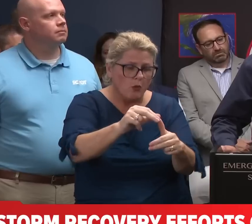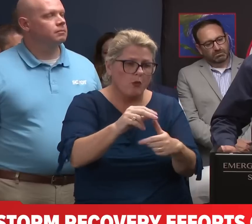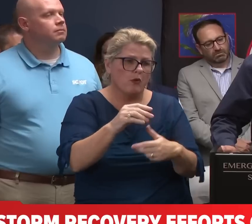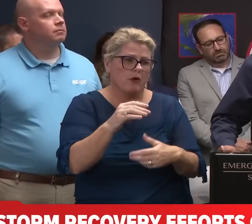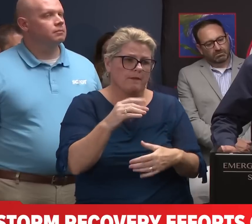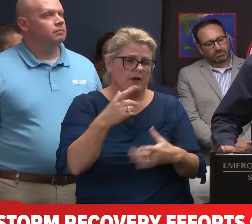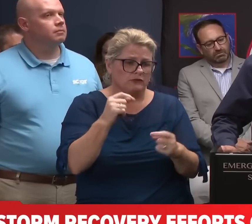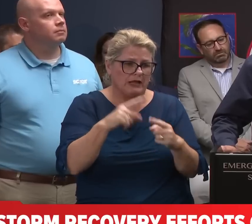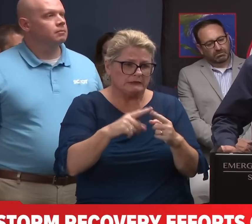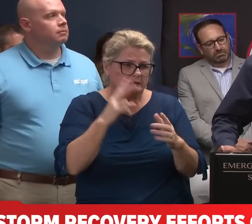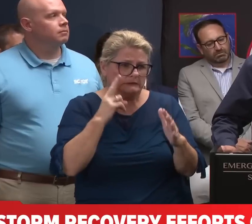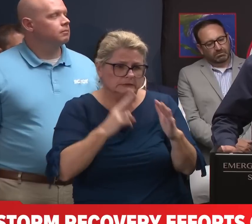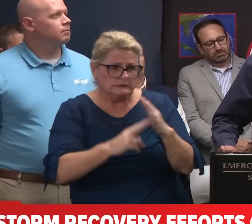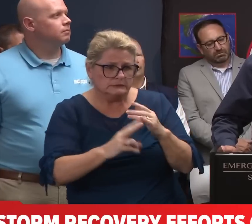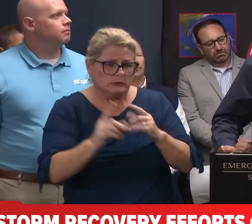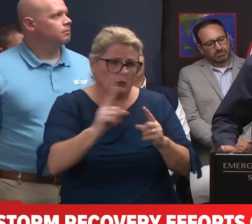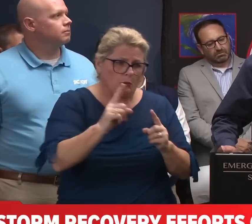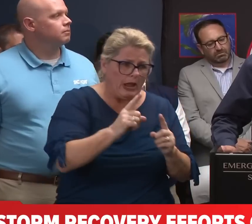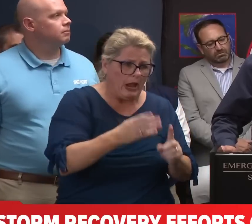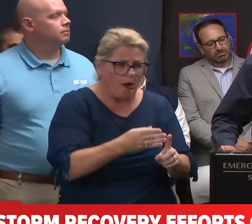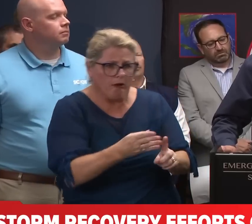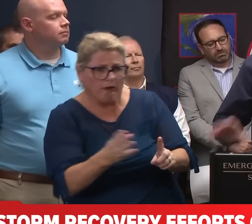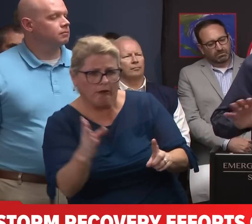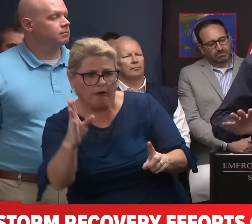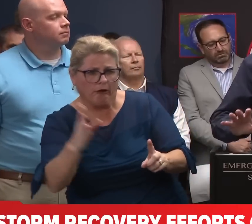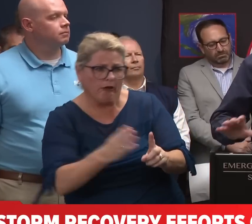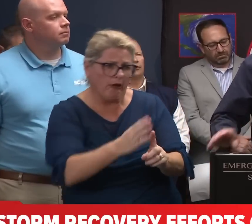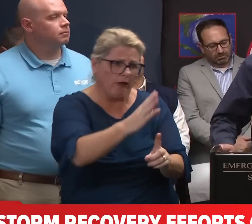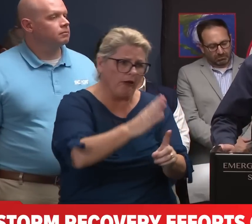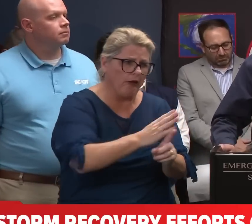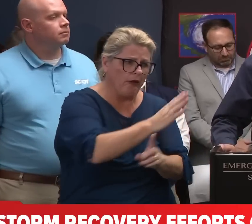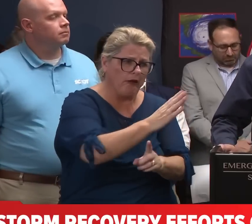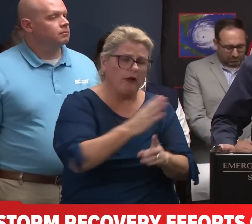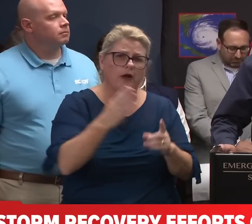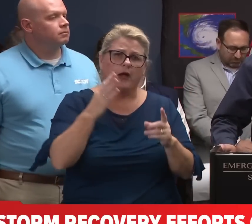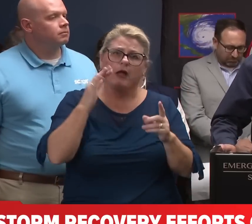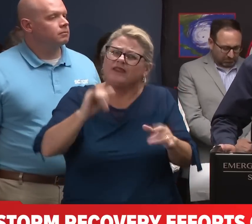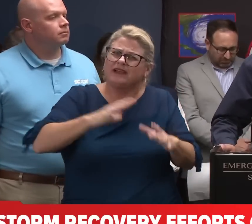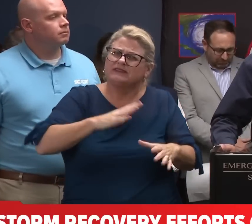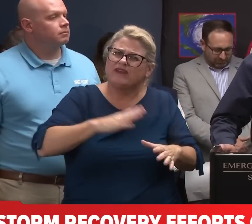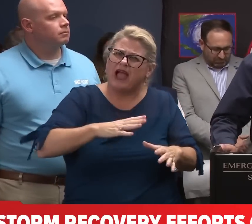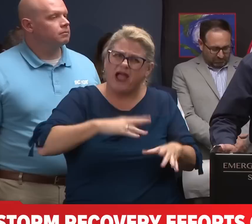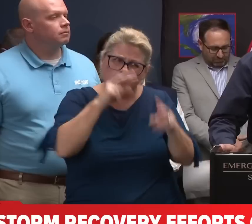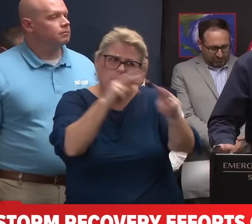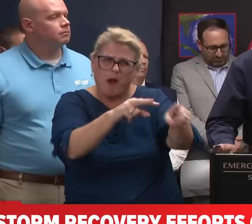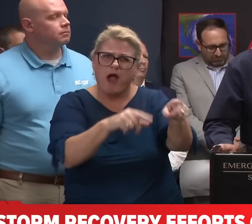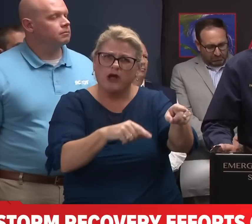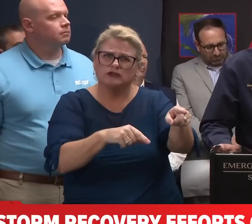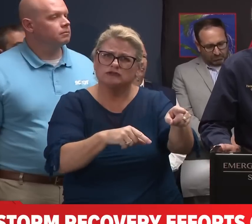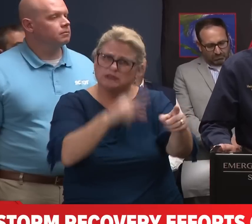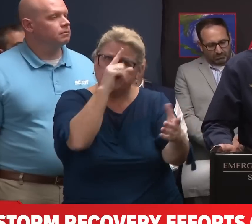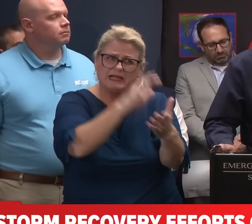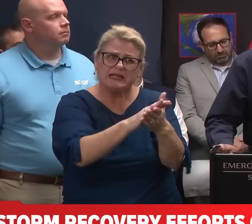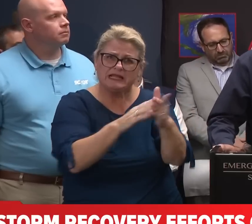anticipate uh, where, where it was going. So that's the good kind of information to watch. And also the, um,